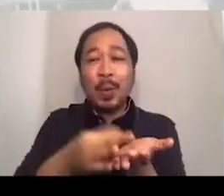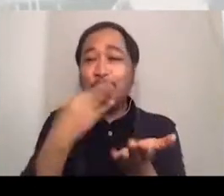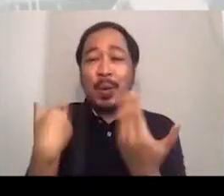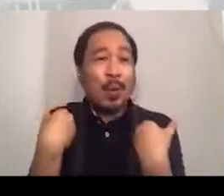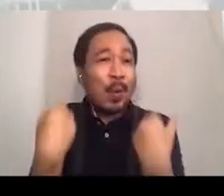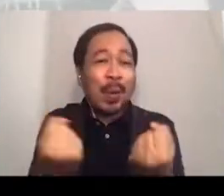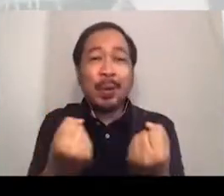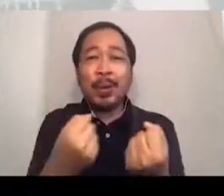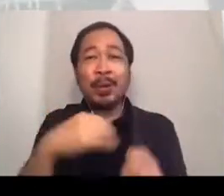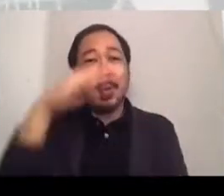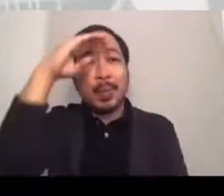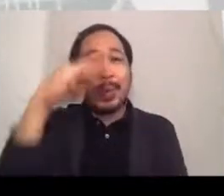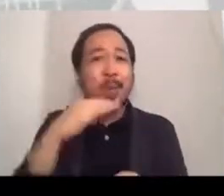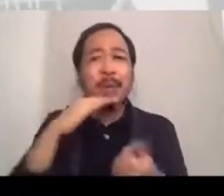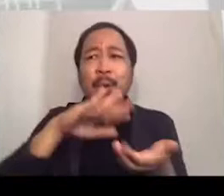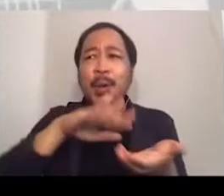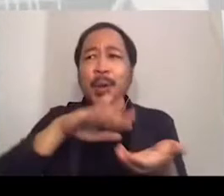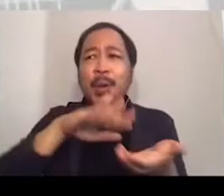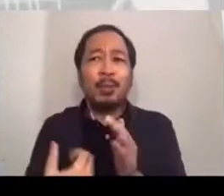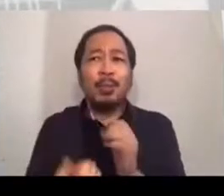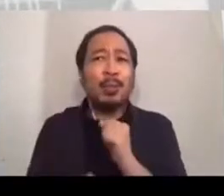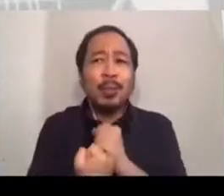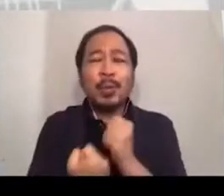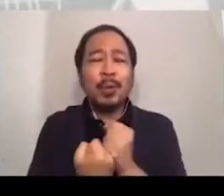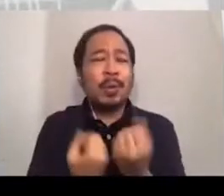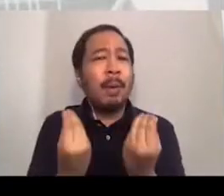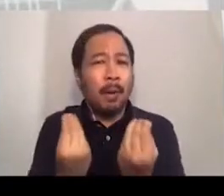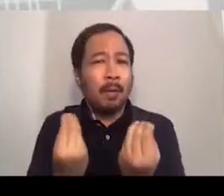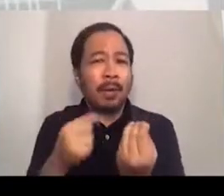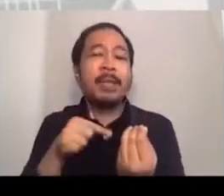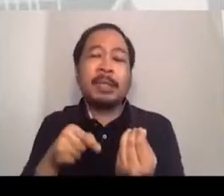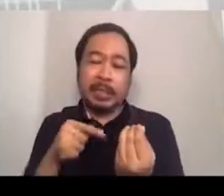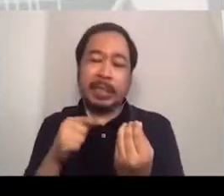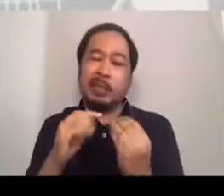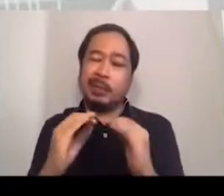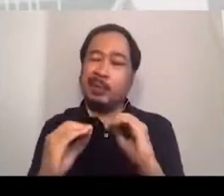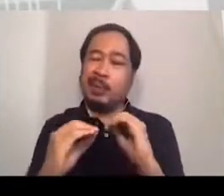And it is exactly this kind of struggle that we are no doubt seeing replicated across our region,